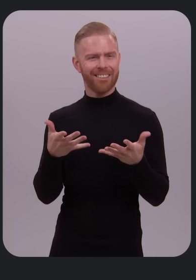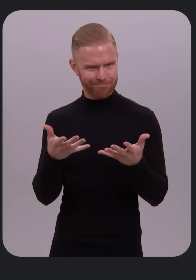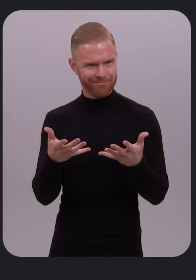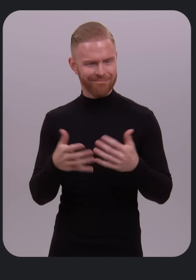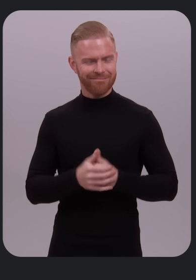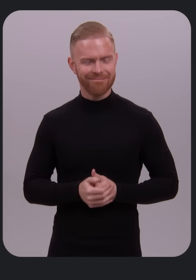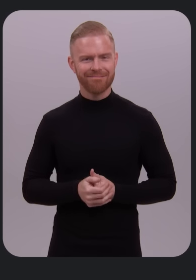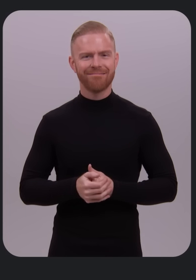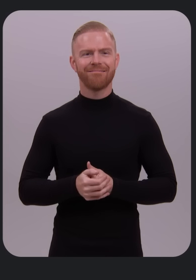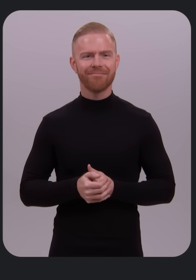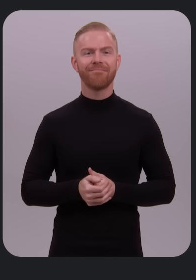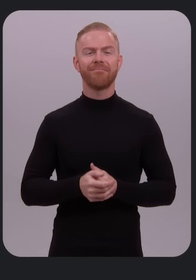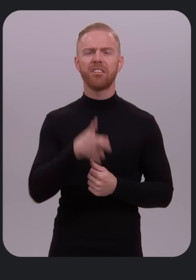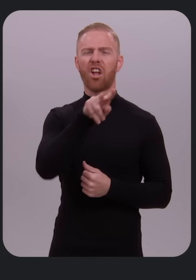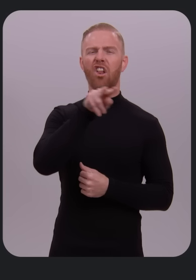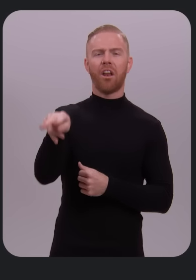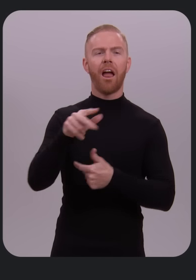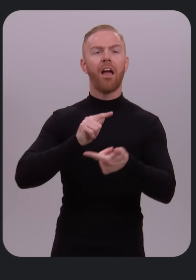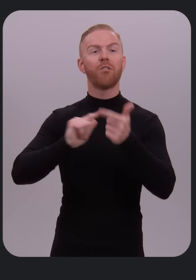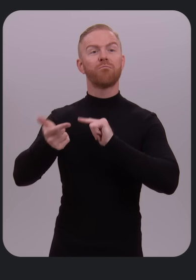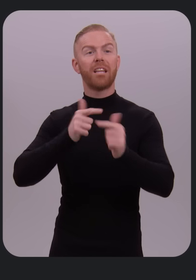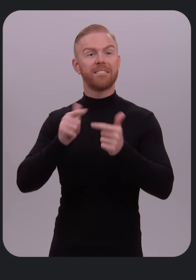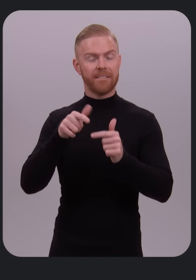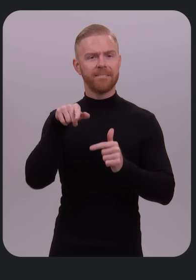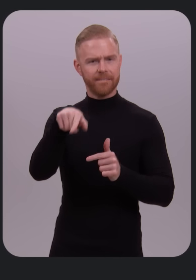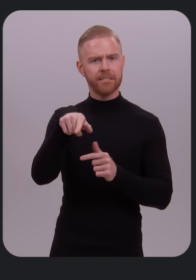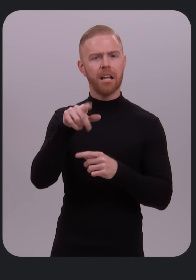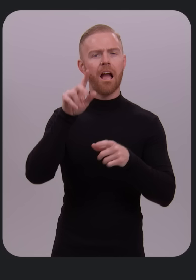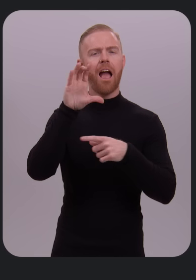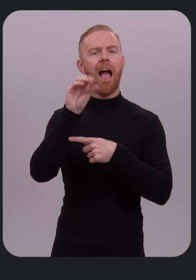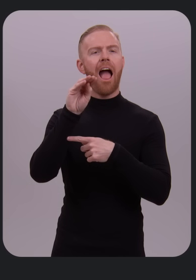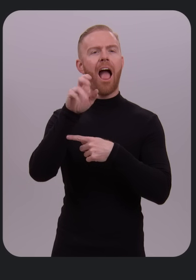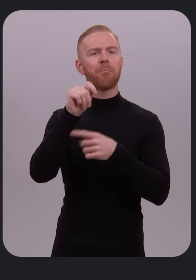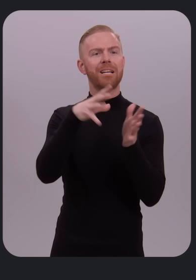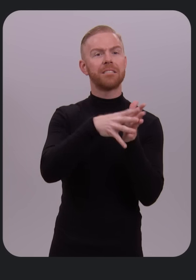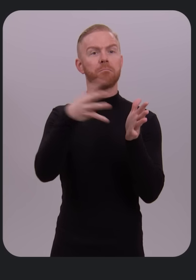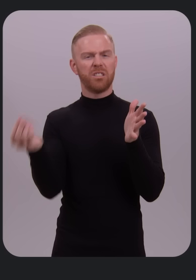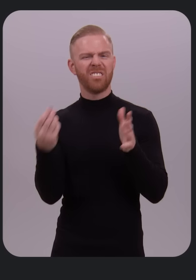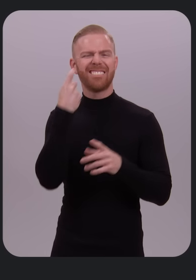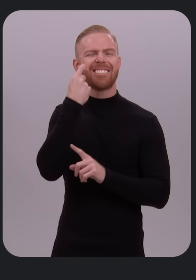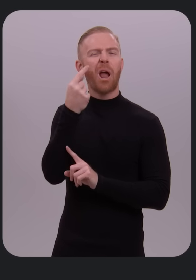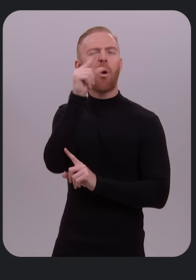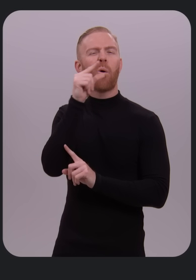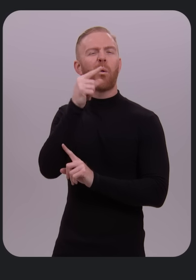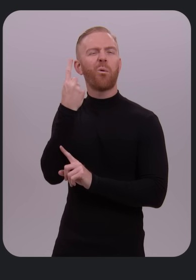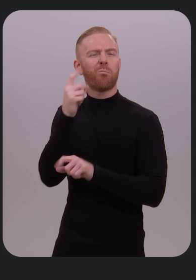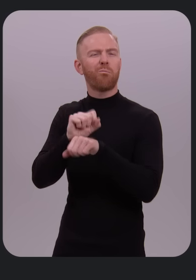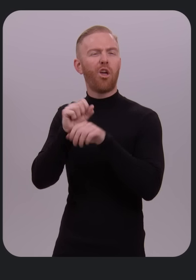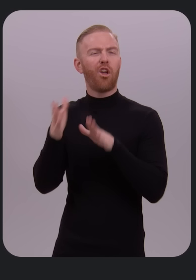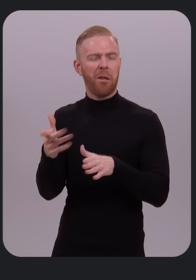Check out this interactive comet simulation that one of our Googlers made just by describing what they wanted to build,